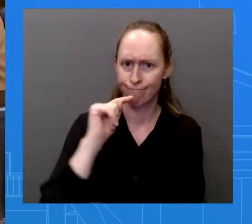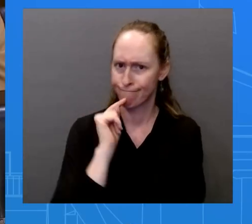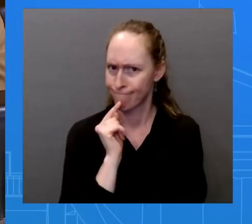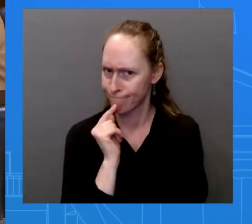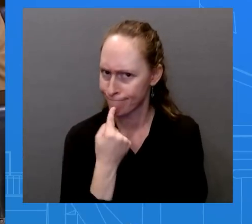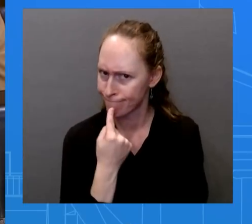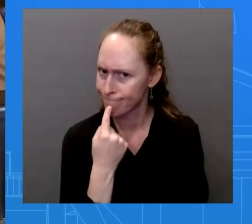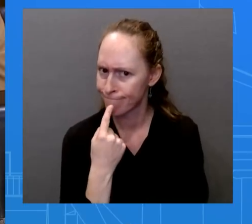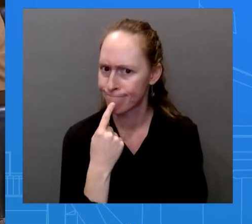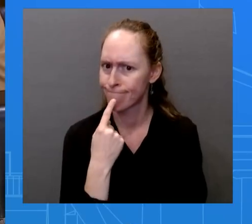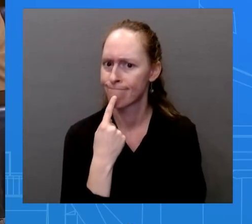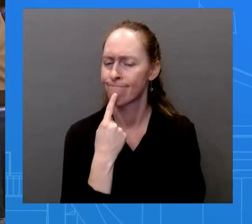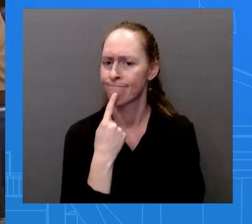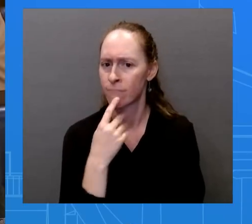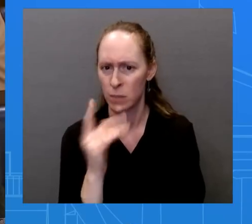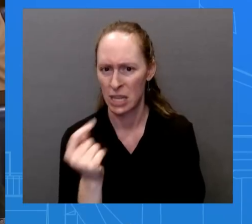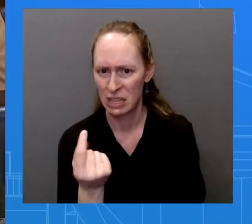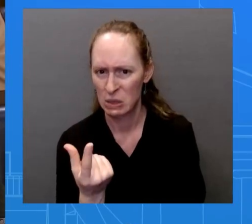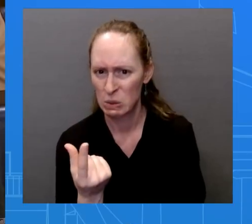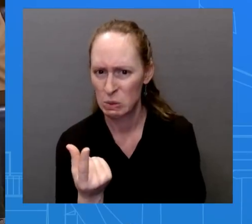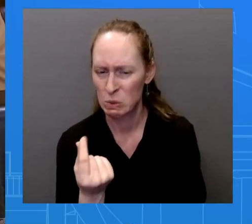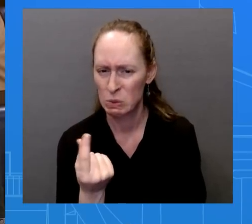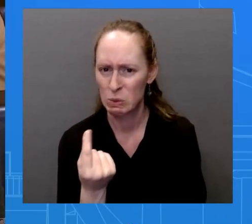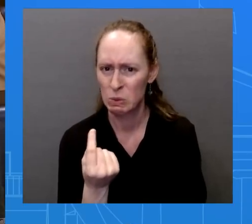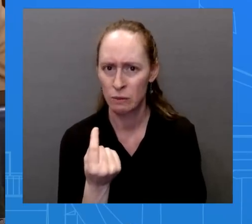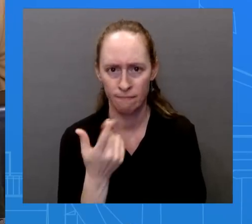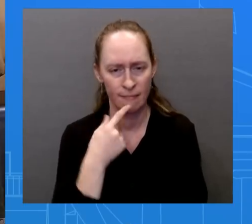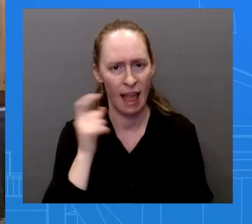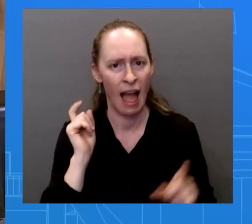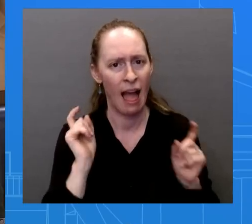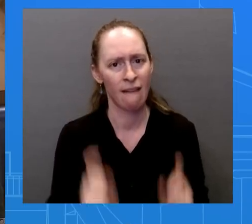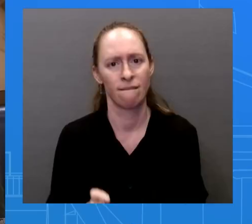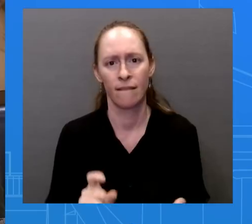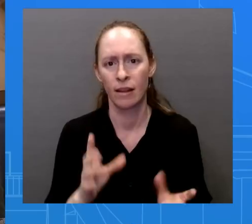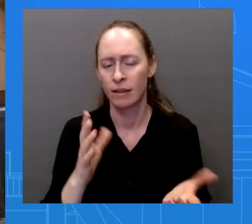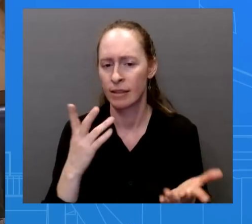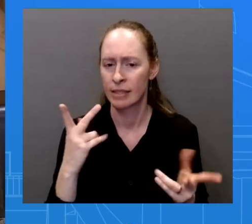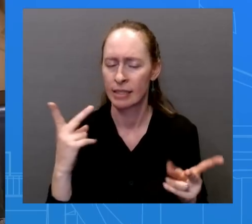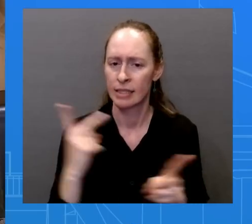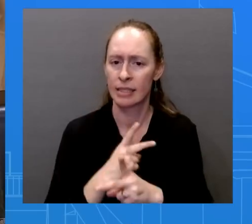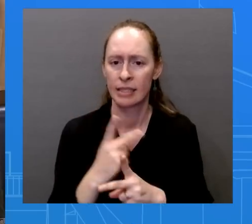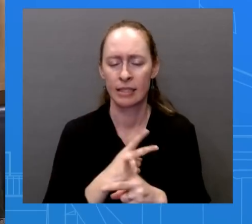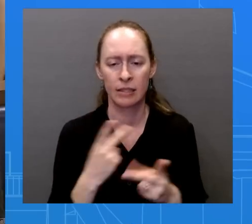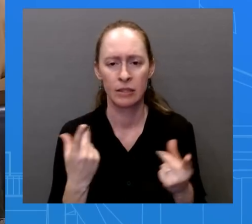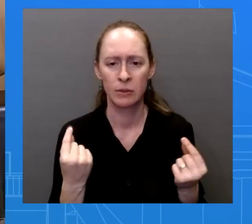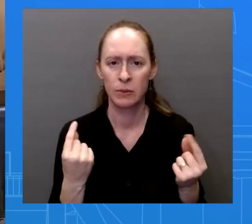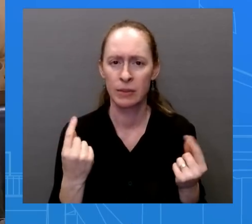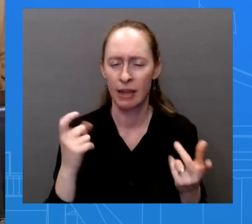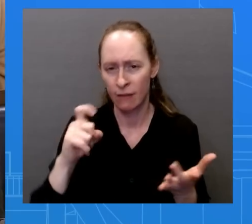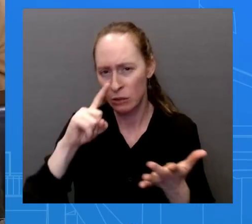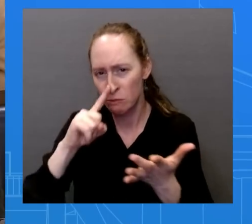Is this more of a rhetorical strategy, or is there actually a review with some sort of substantive plan and action?